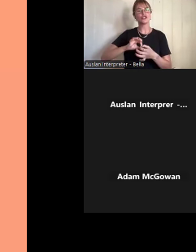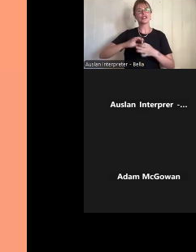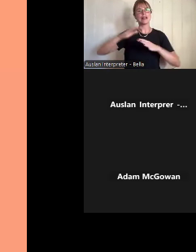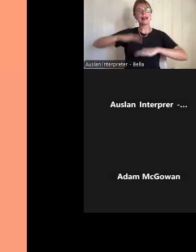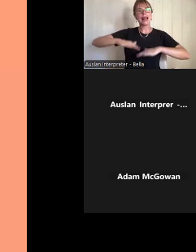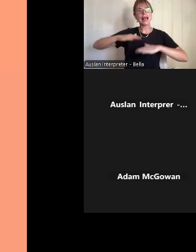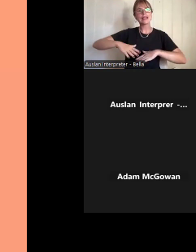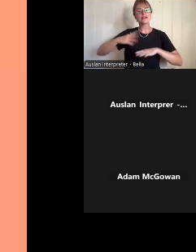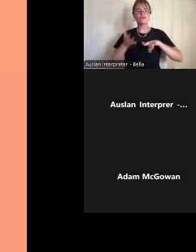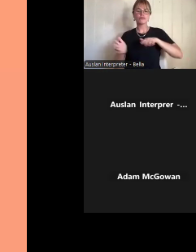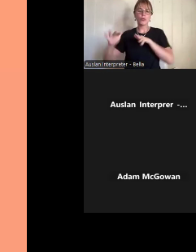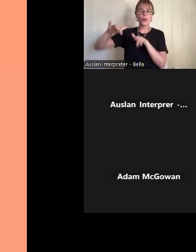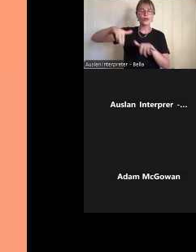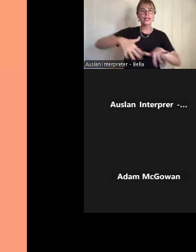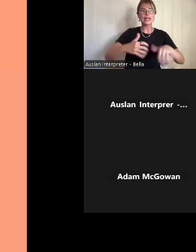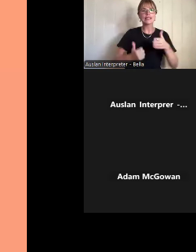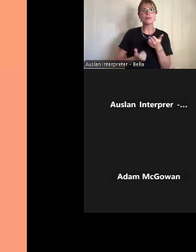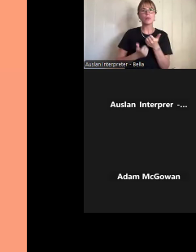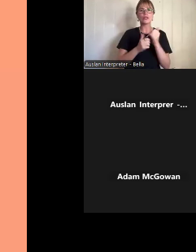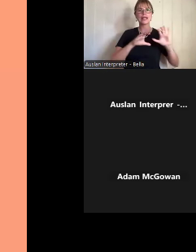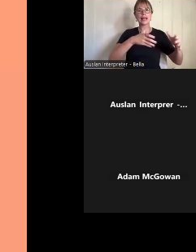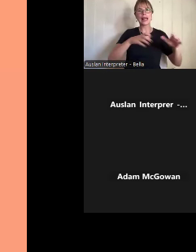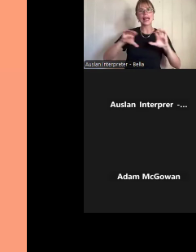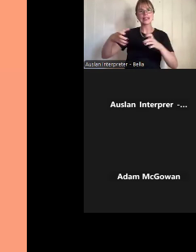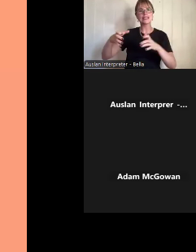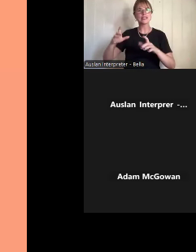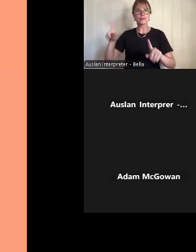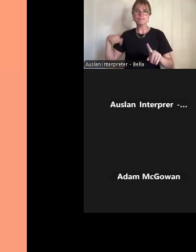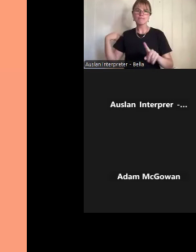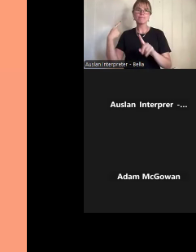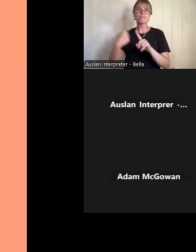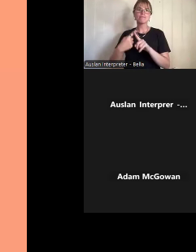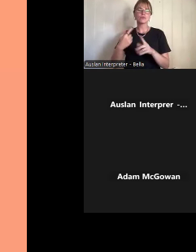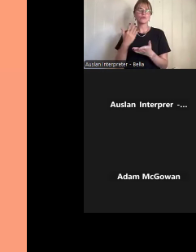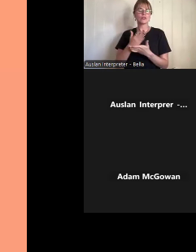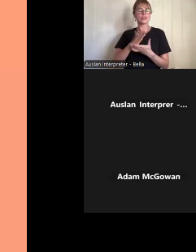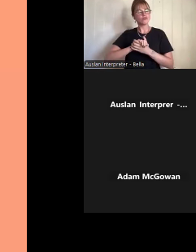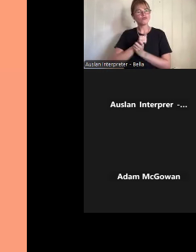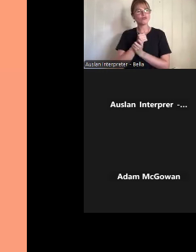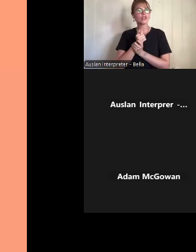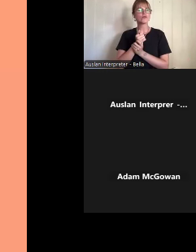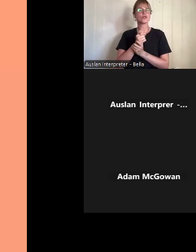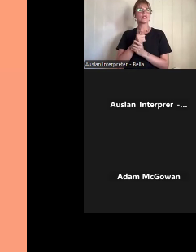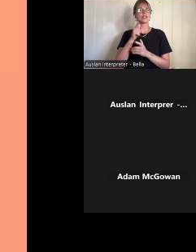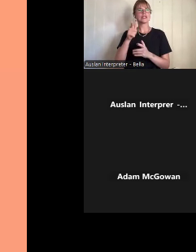clan groups since time immemorial and we cherish the richness of First Nations' peoples artistic